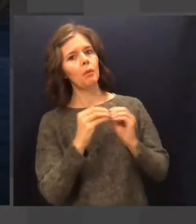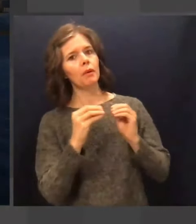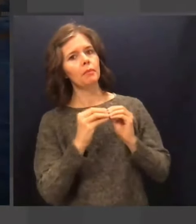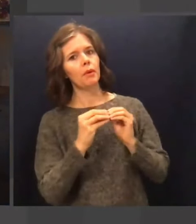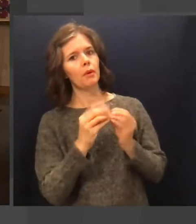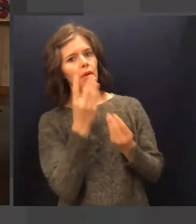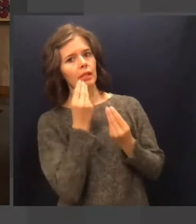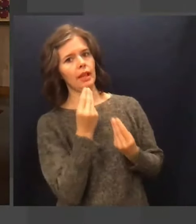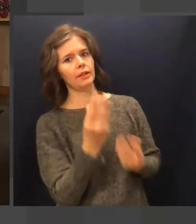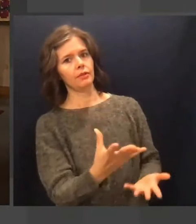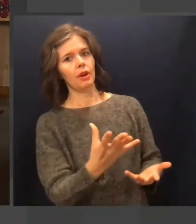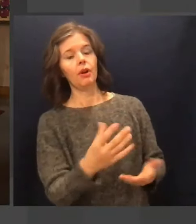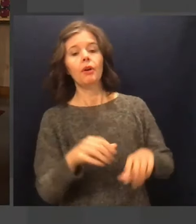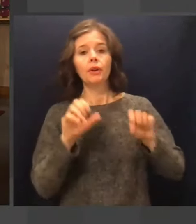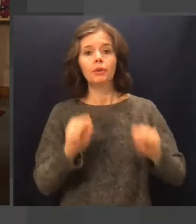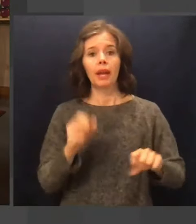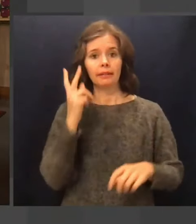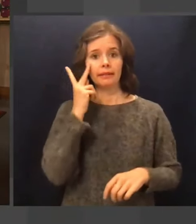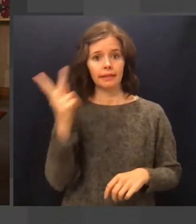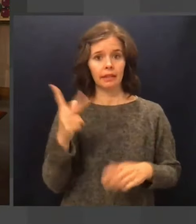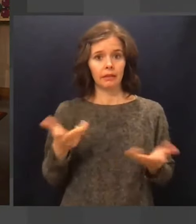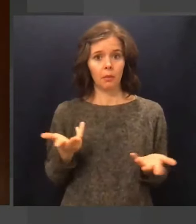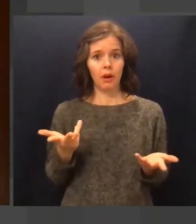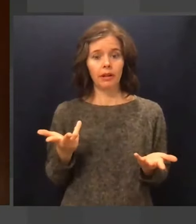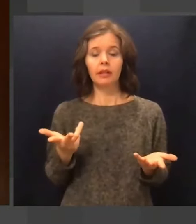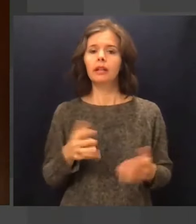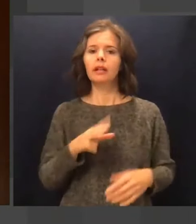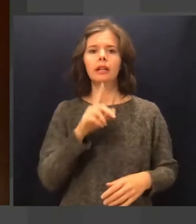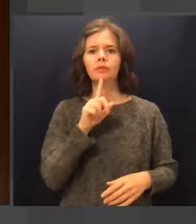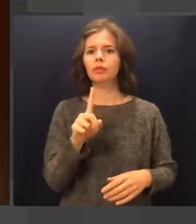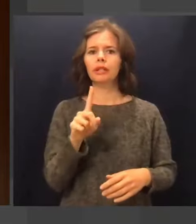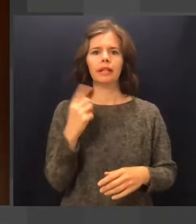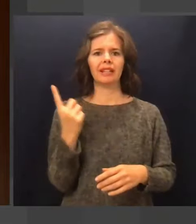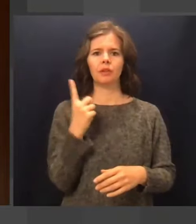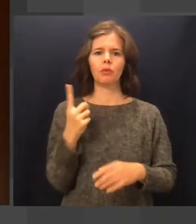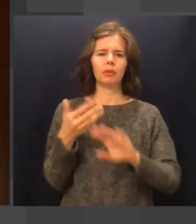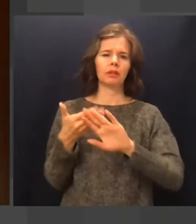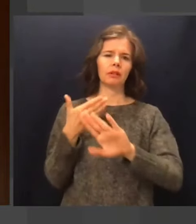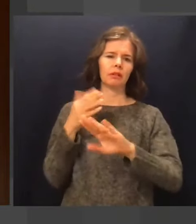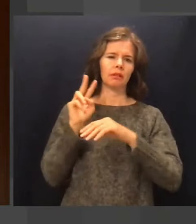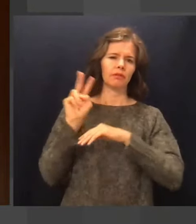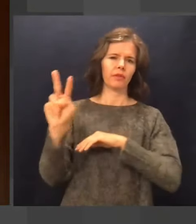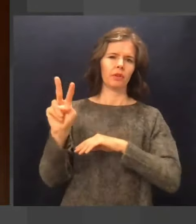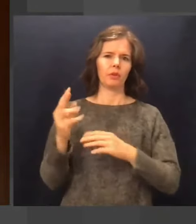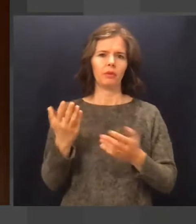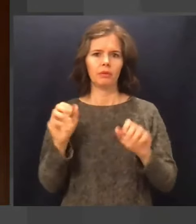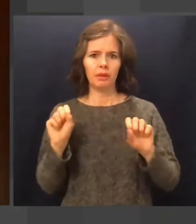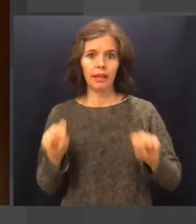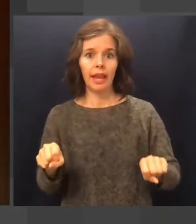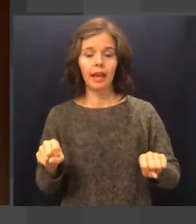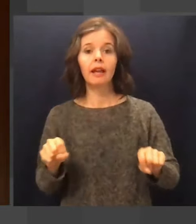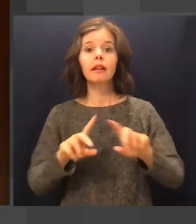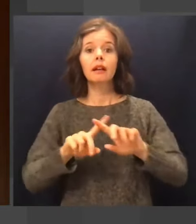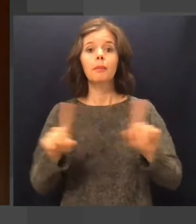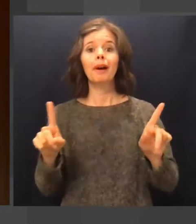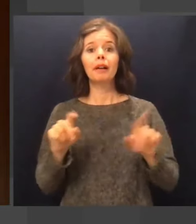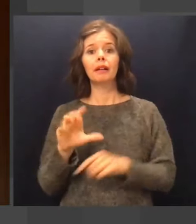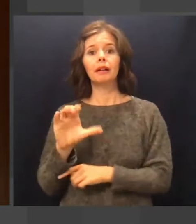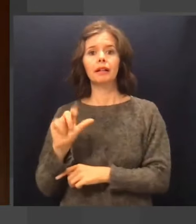ANOTHER THING TO NOTE HERE IS THAT YOU CAN SEE THE OARS WERE GLOWING.